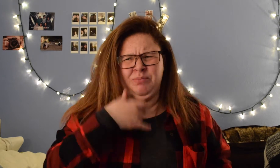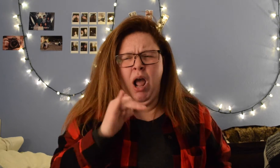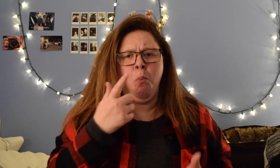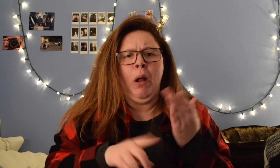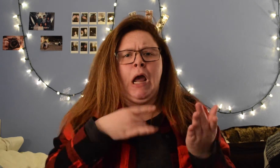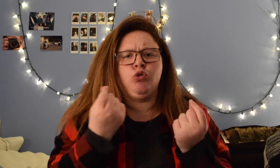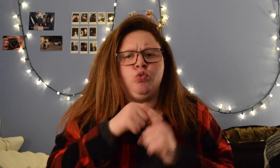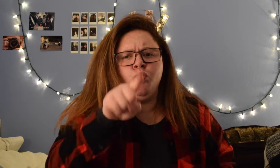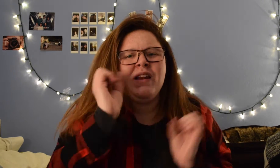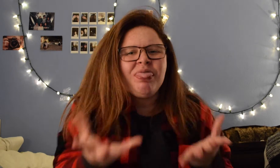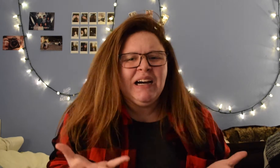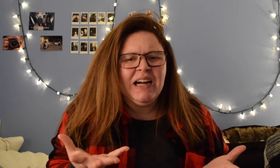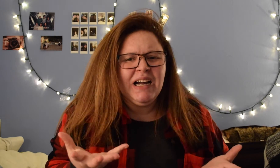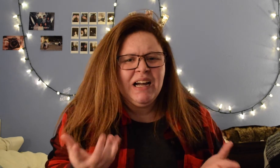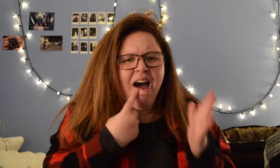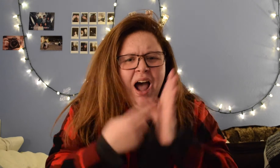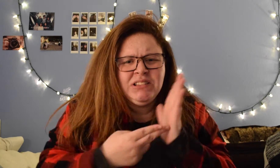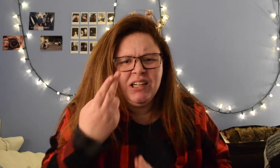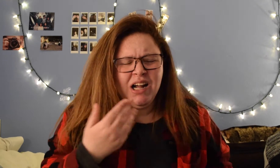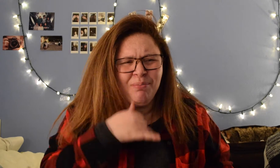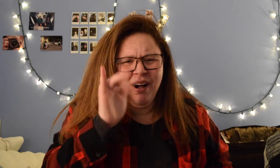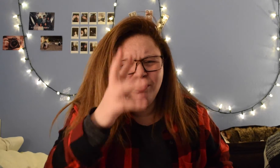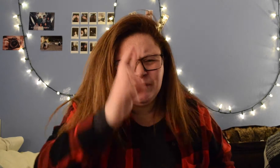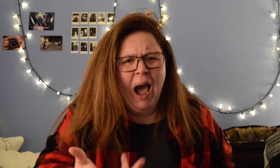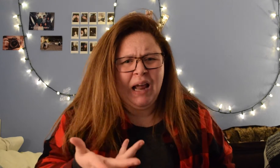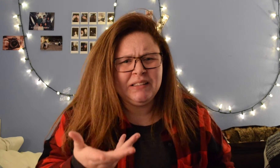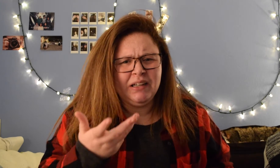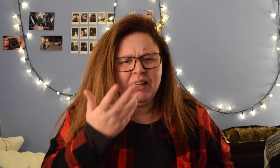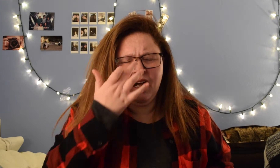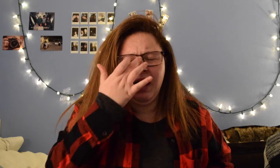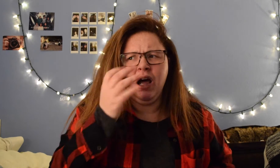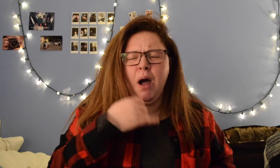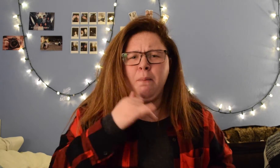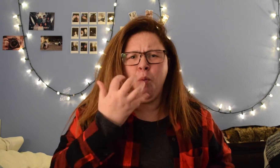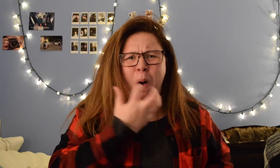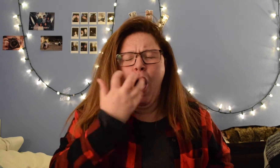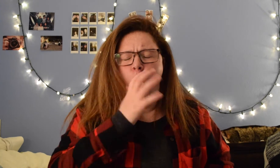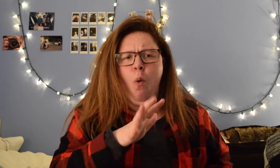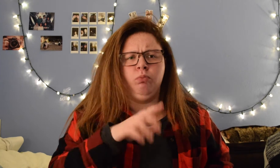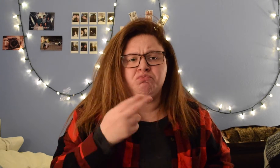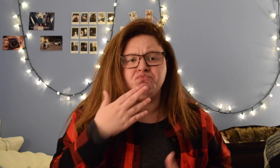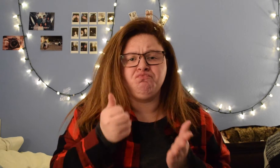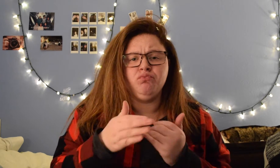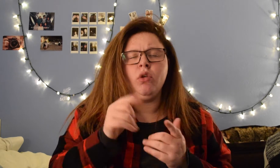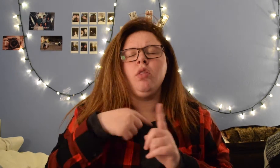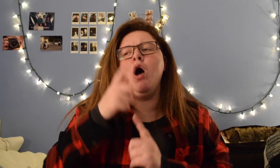Because like what did I do to you? NOTHING! I was like at least show some respect! It's just wow... He still told me it didn't matter